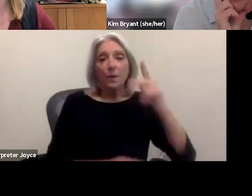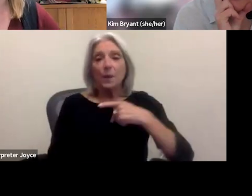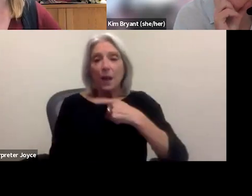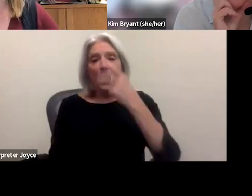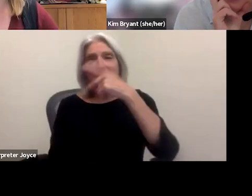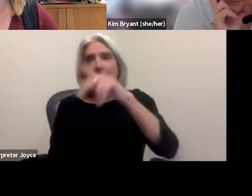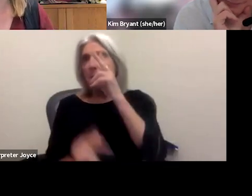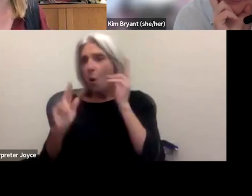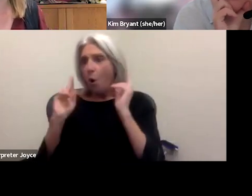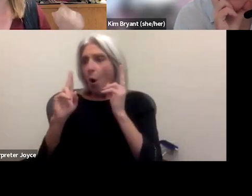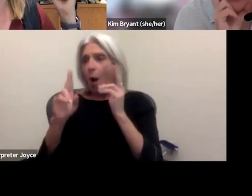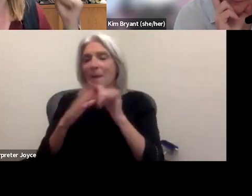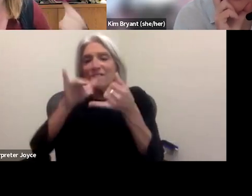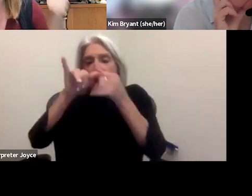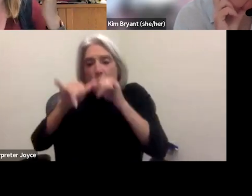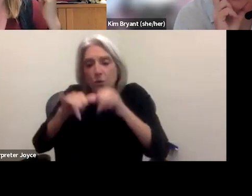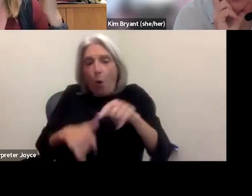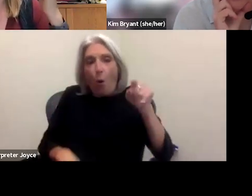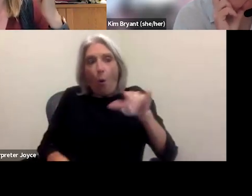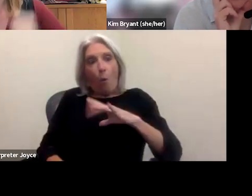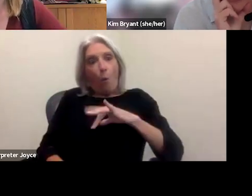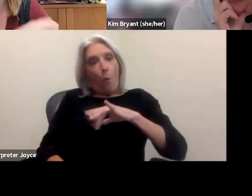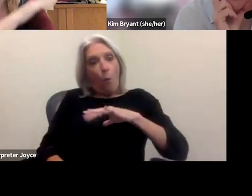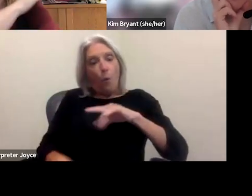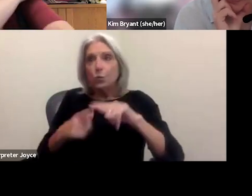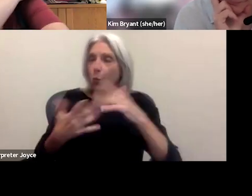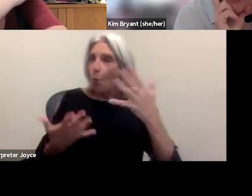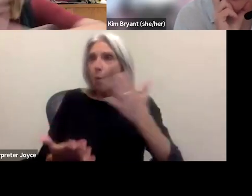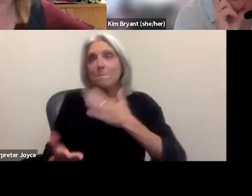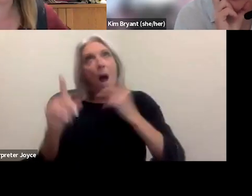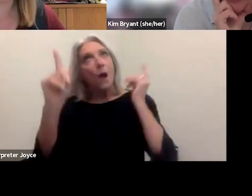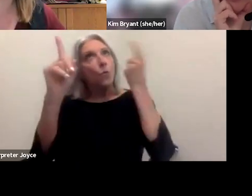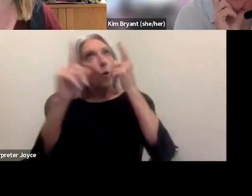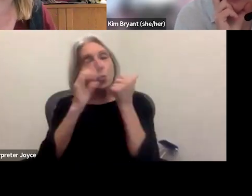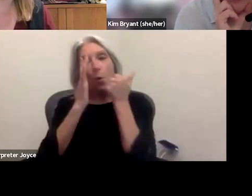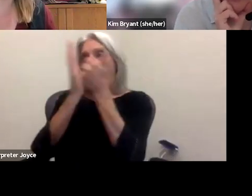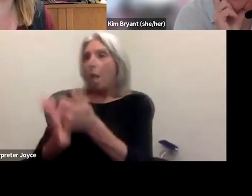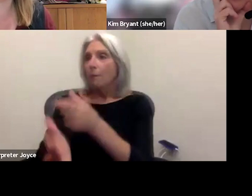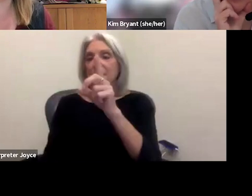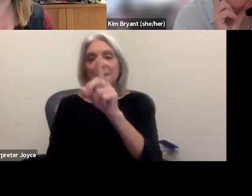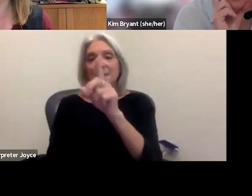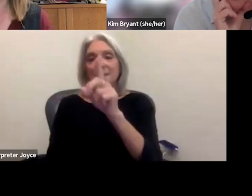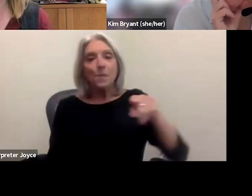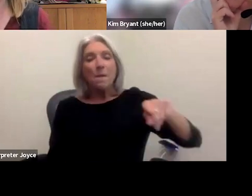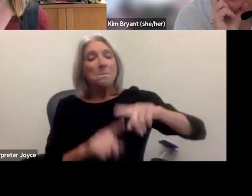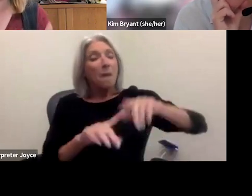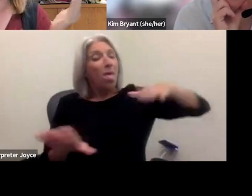they know what's a good project because the goal is to help disabled people, and they haven't talked to any disabled people